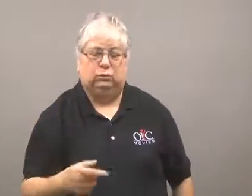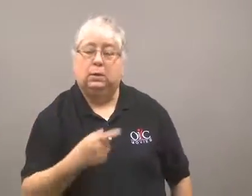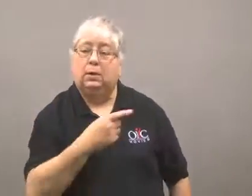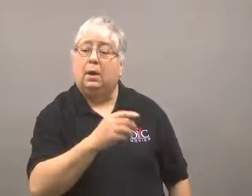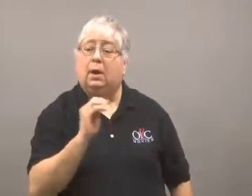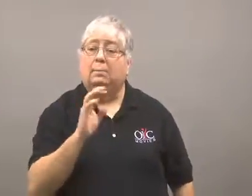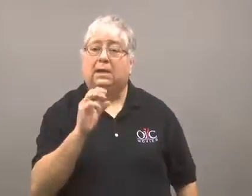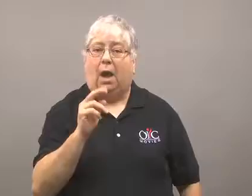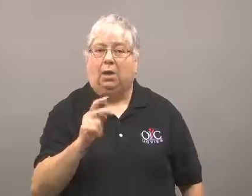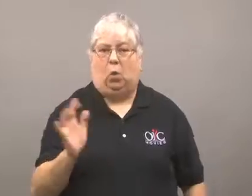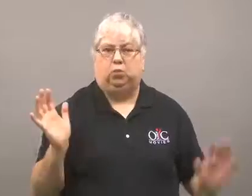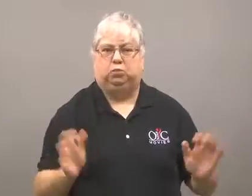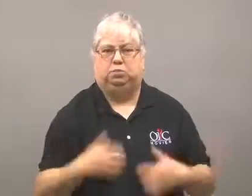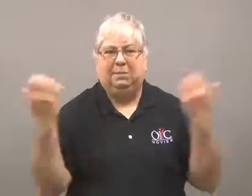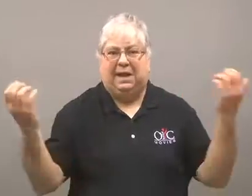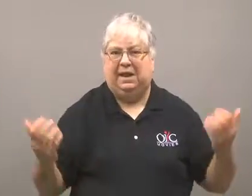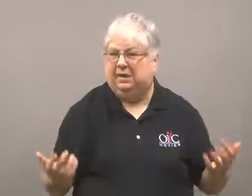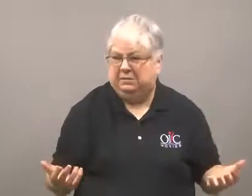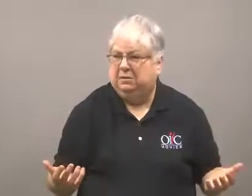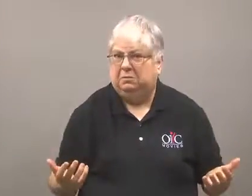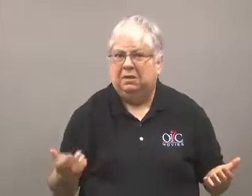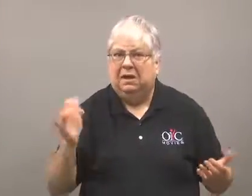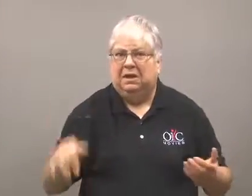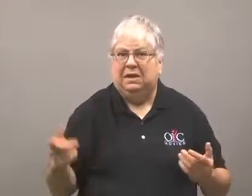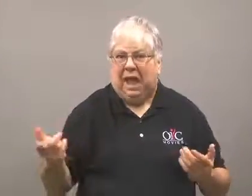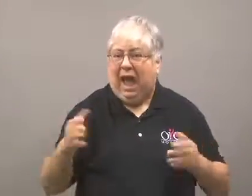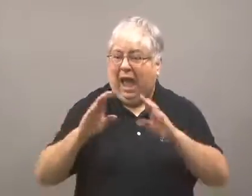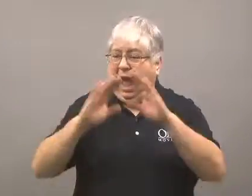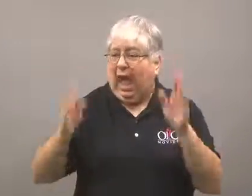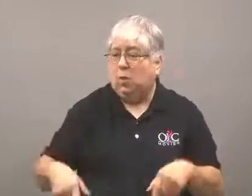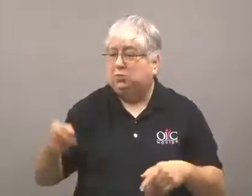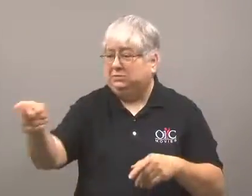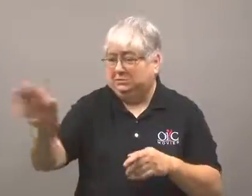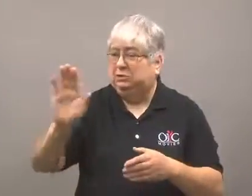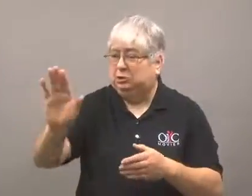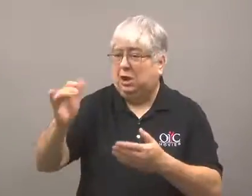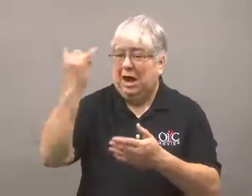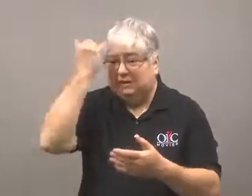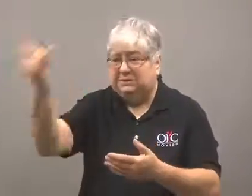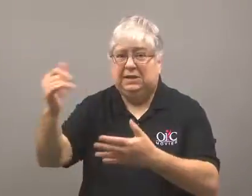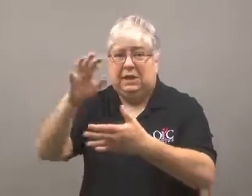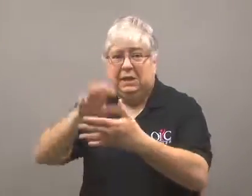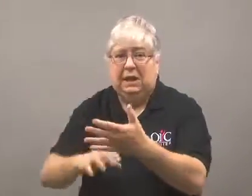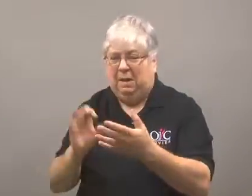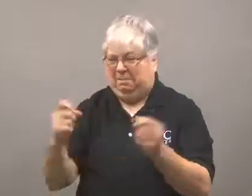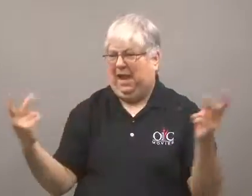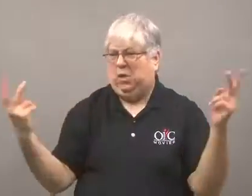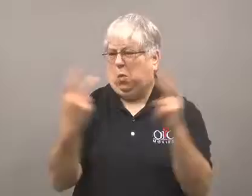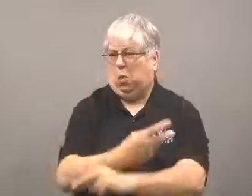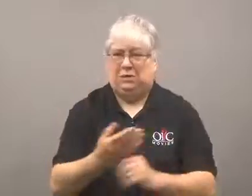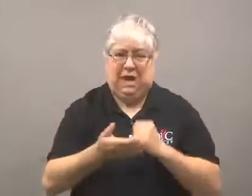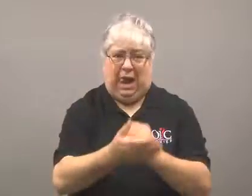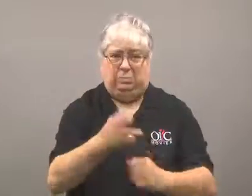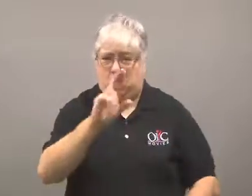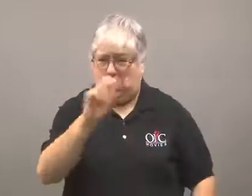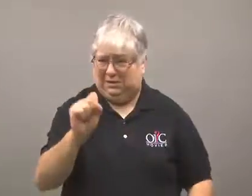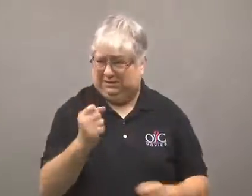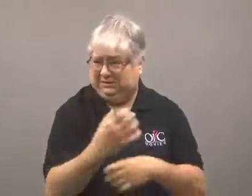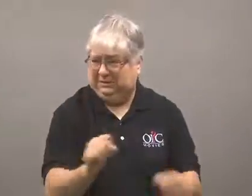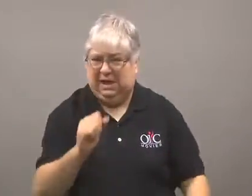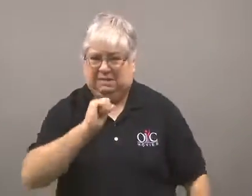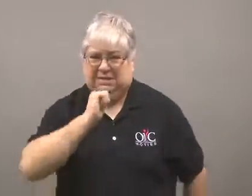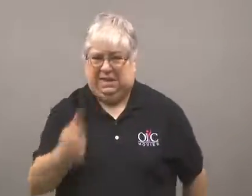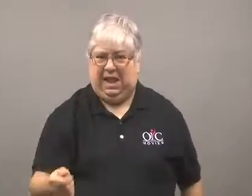McConnell was angry, saying the House bill would not improve security in the US.